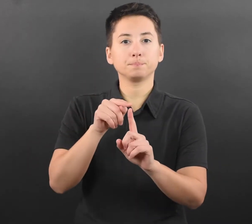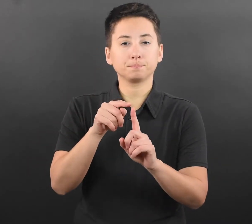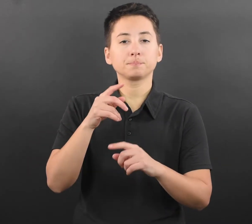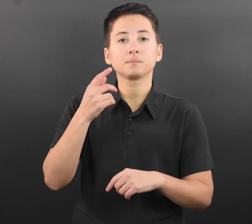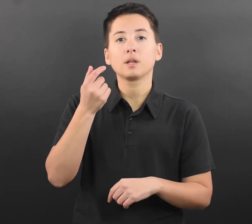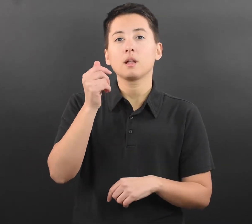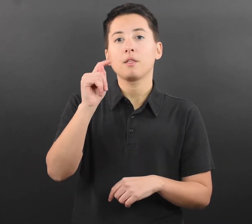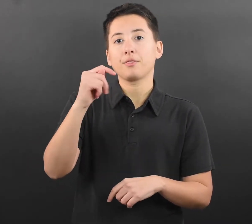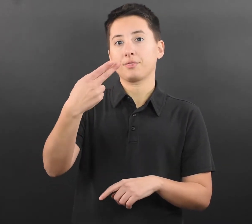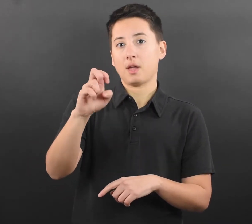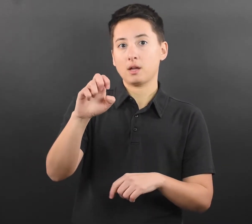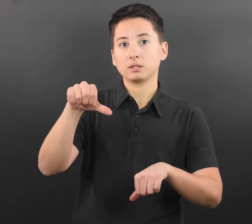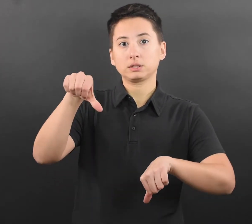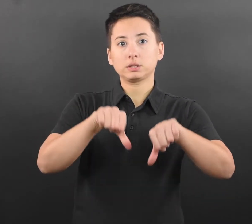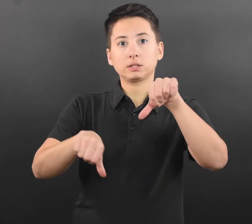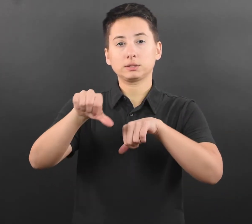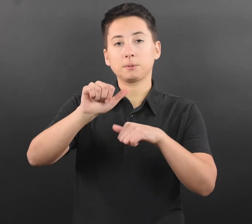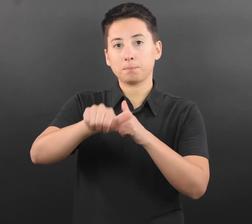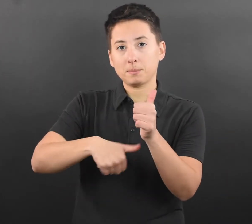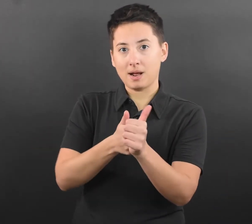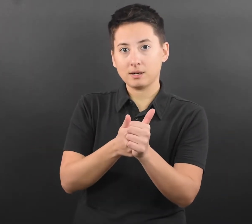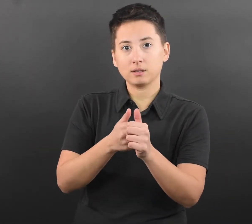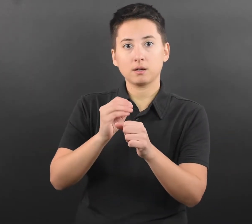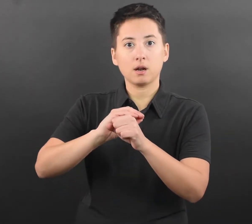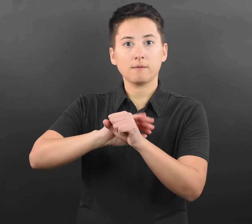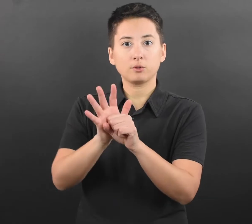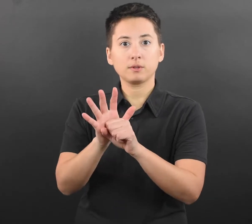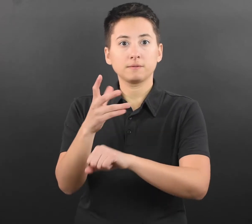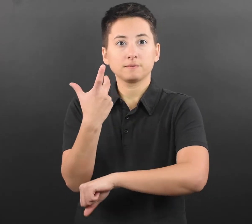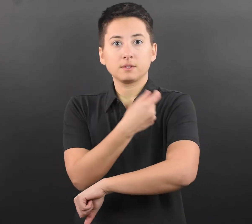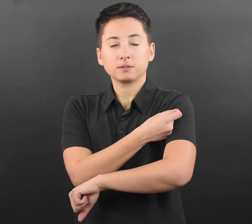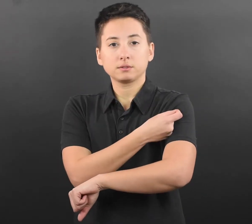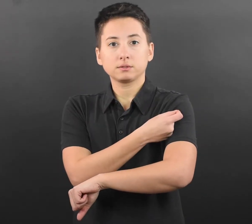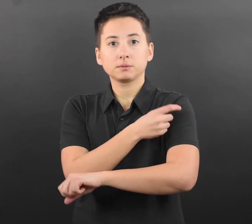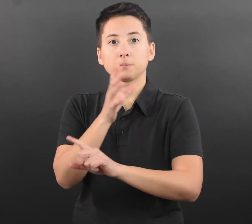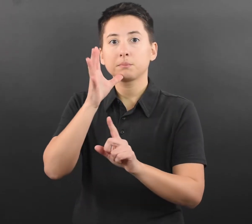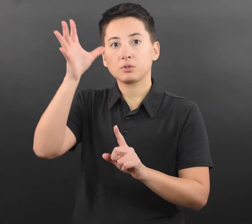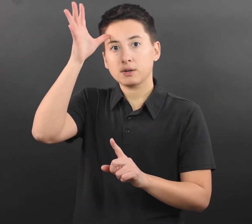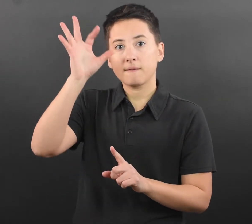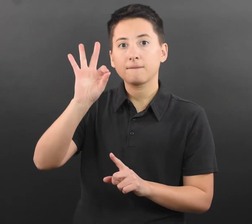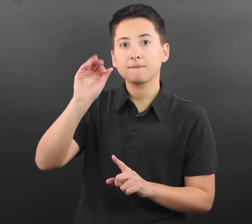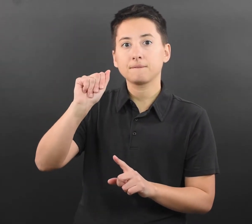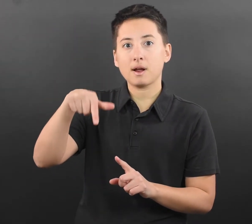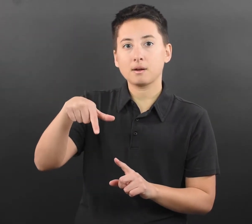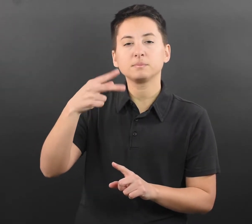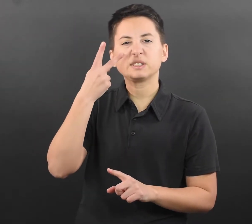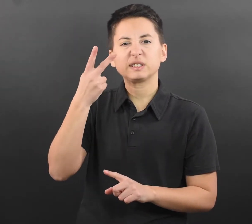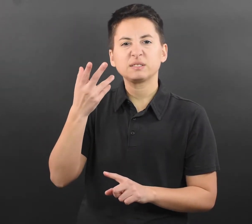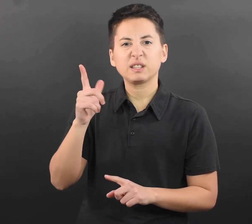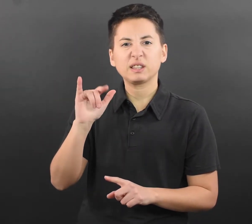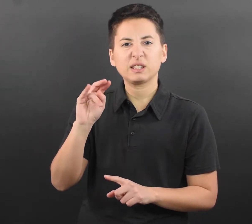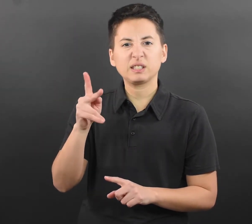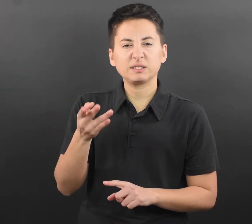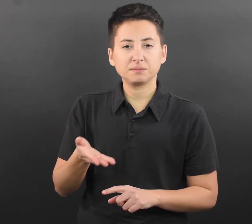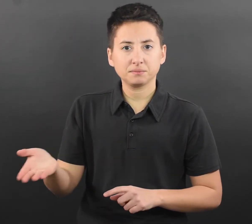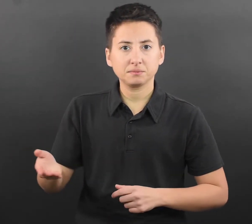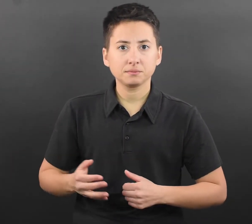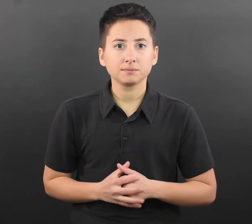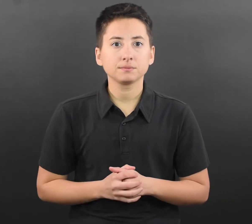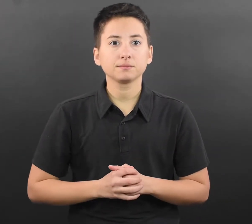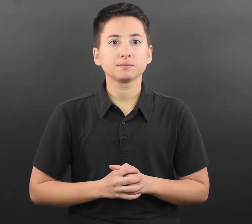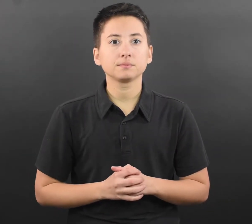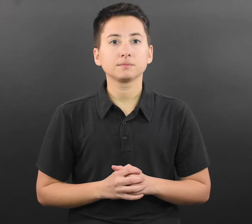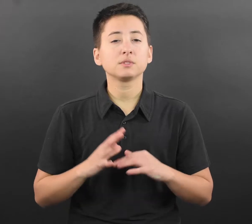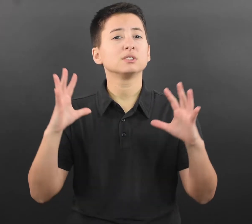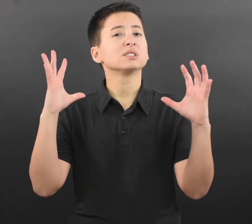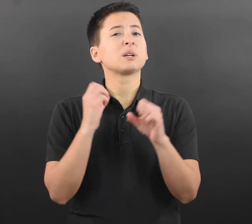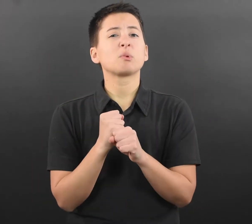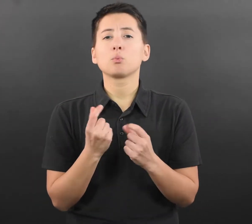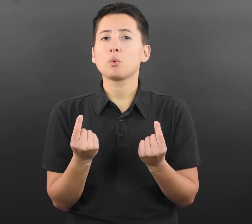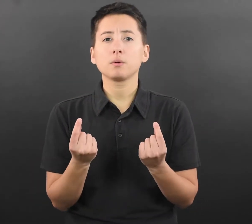Parent FAQs See here. To summarize, tens of thousands of volunteers participated in clinical